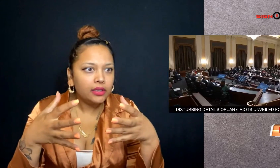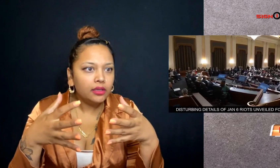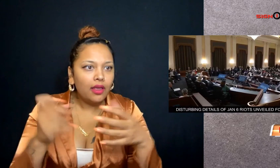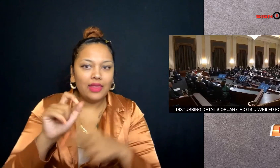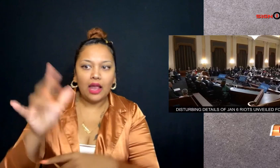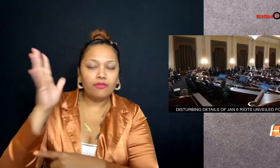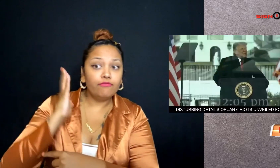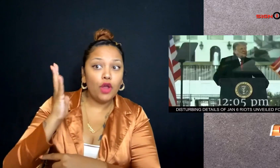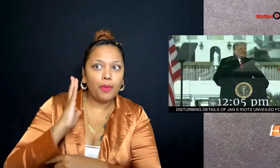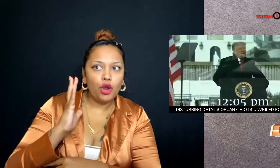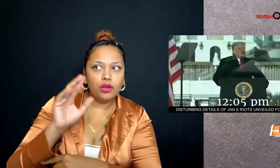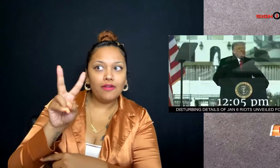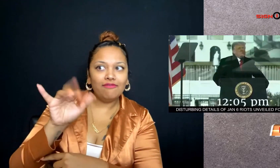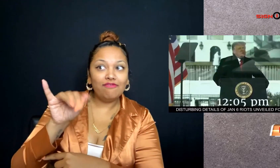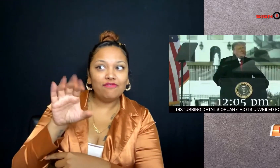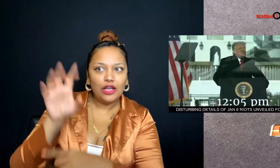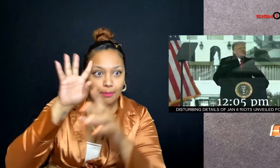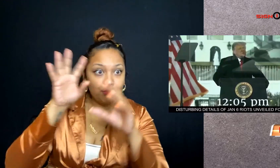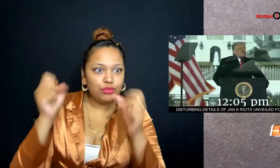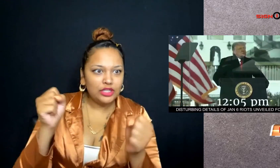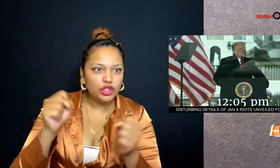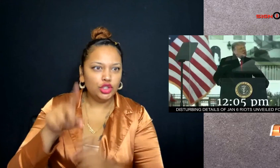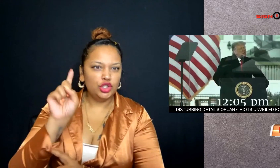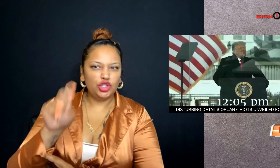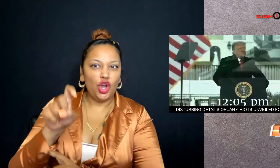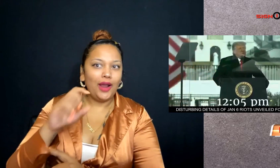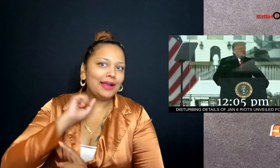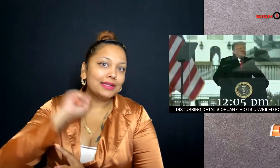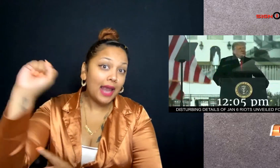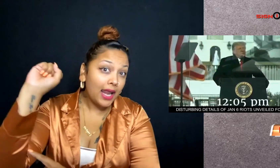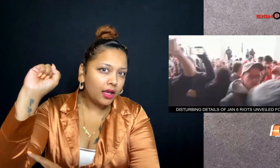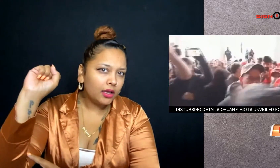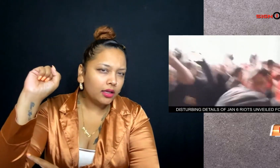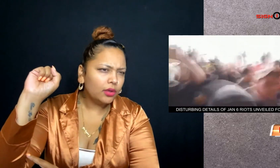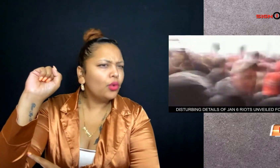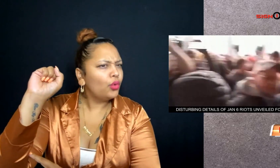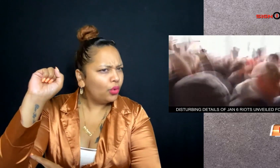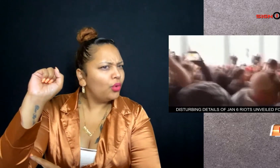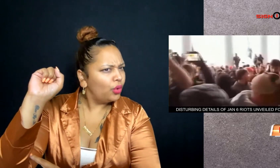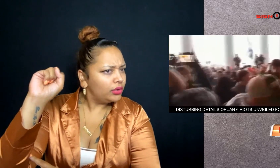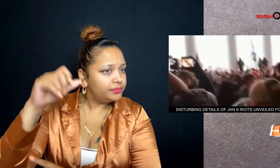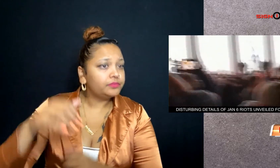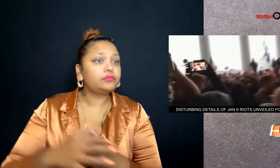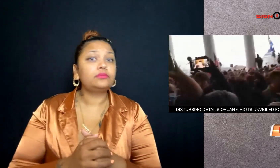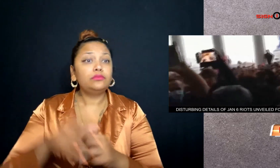Trump agreed with chants from the crowd that former Vice President Mike Pence should be